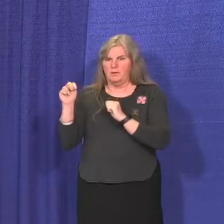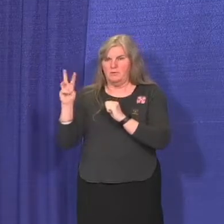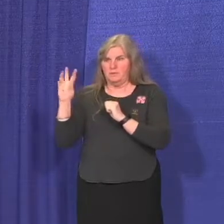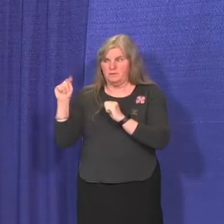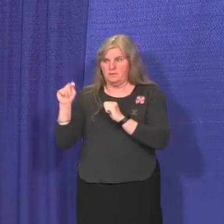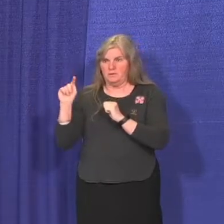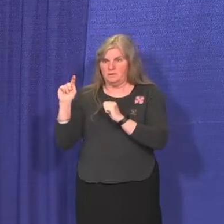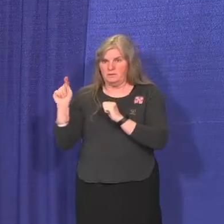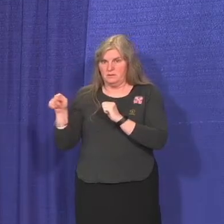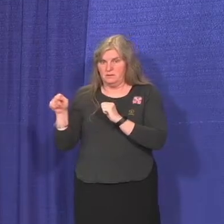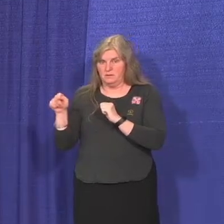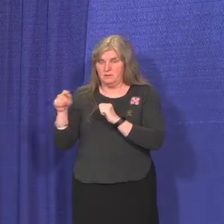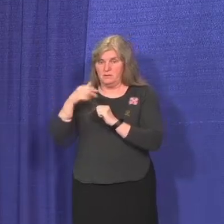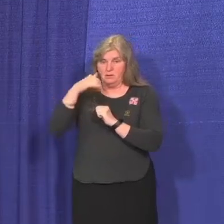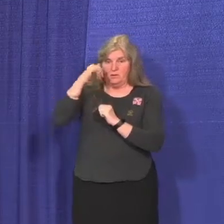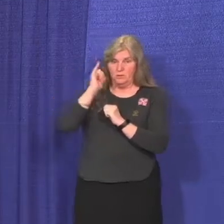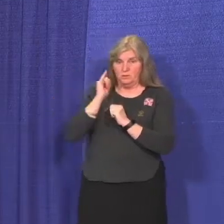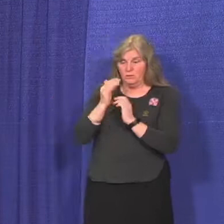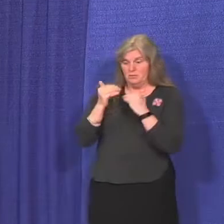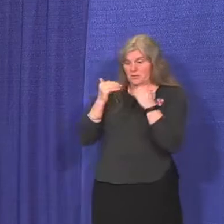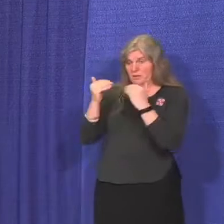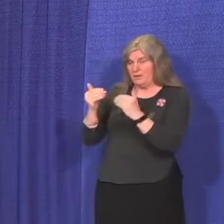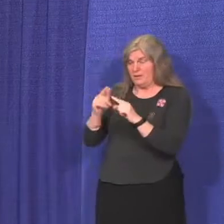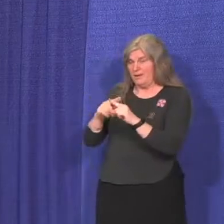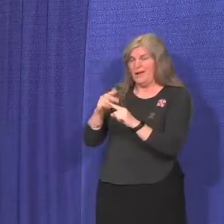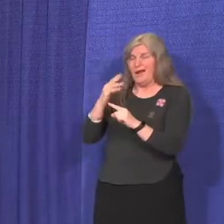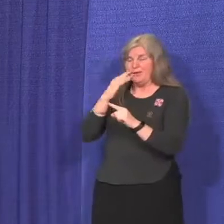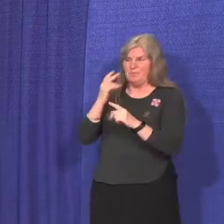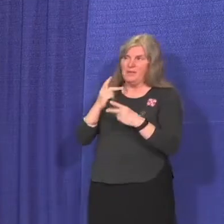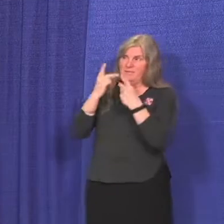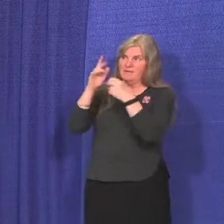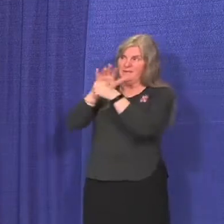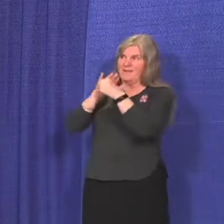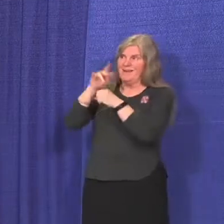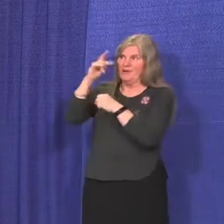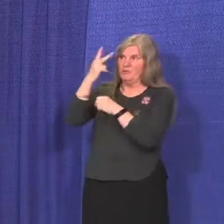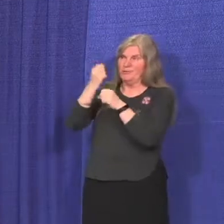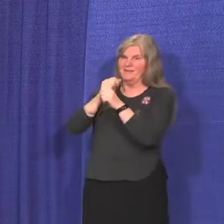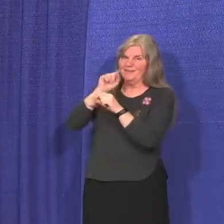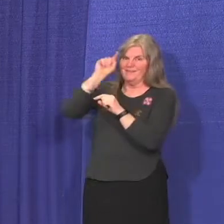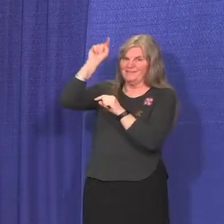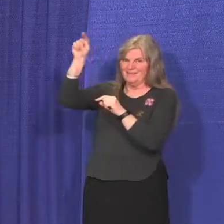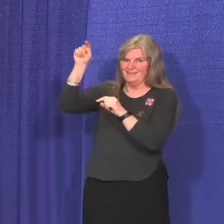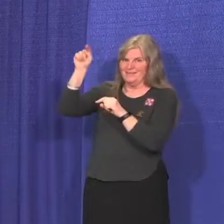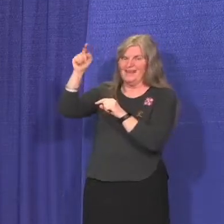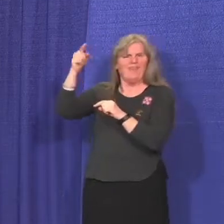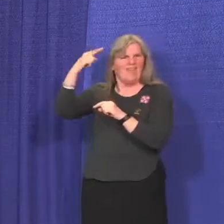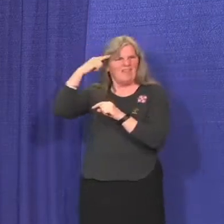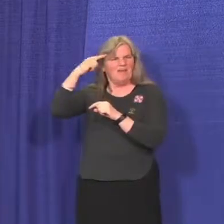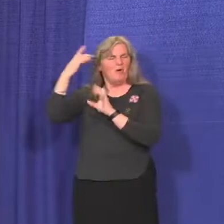My first question is for the premier most likely. With some growing agitation in